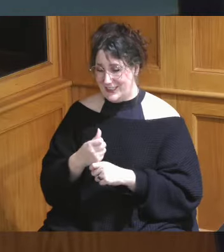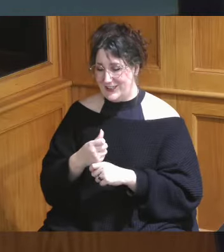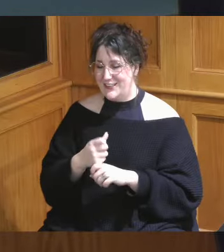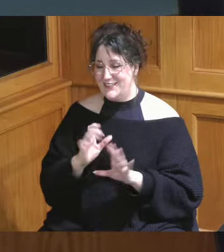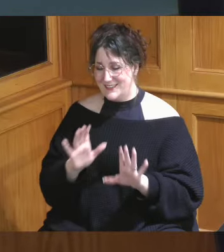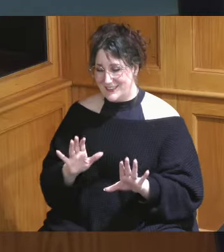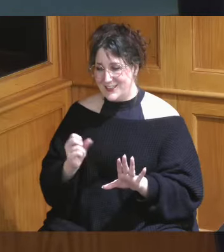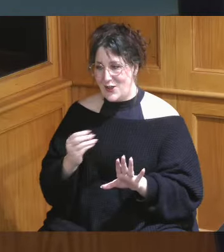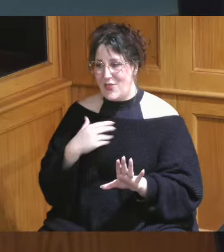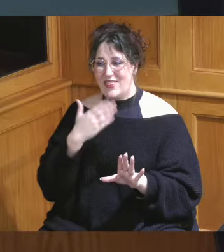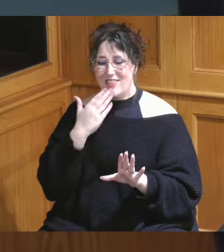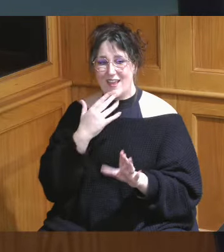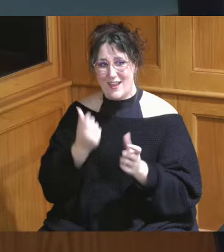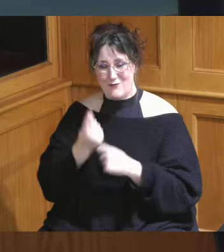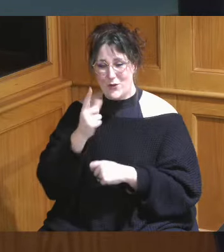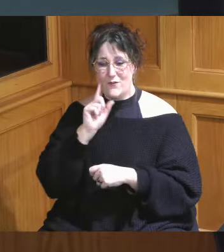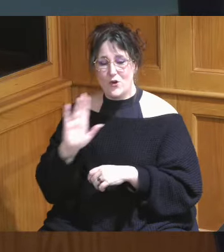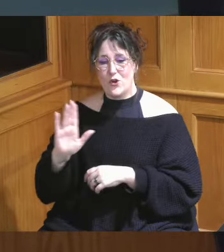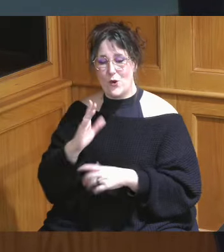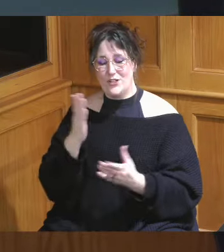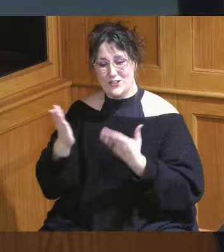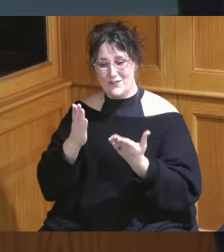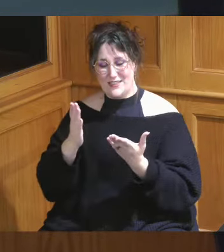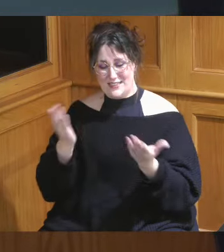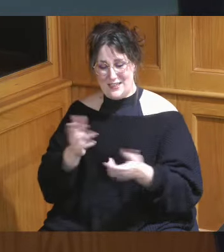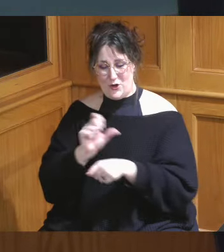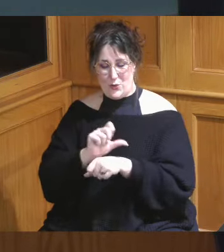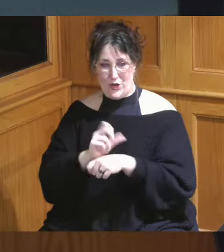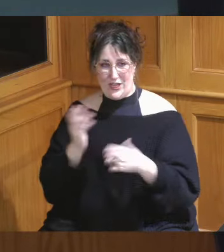I wanted to thank everybody for their service to the county through through